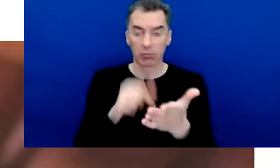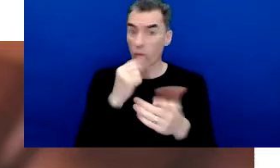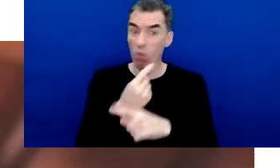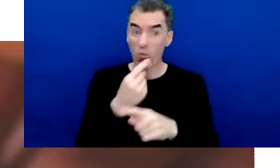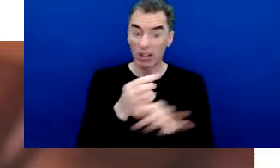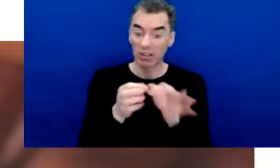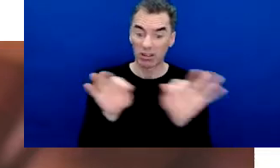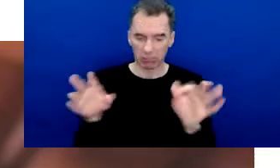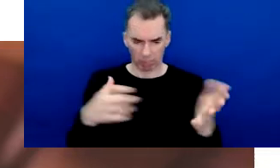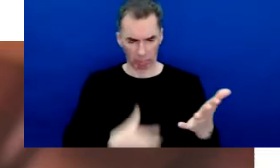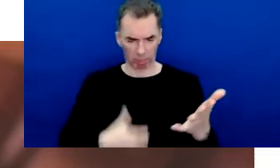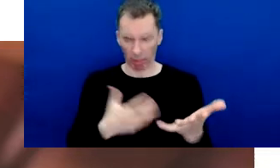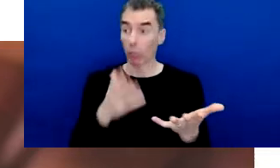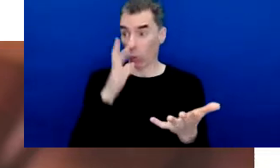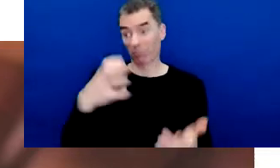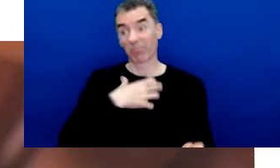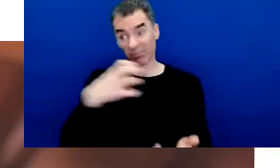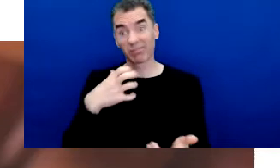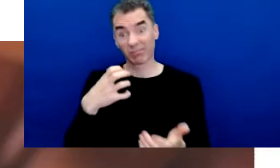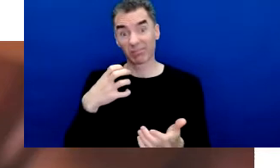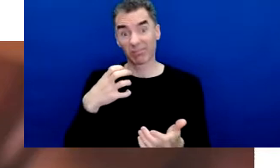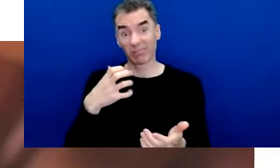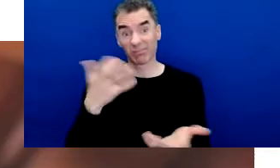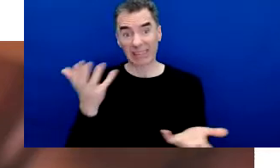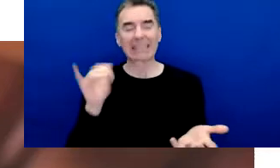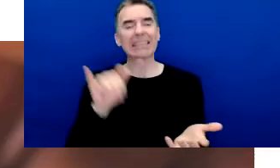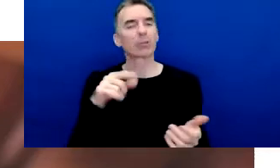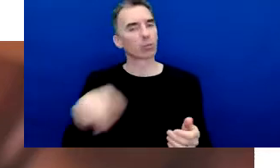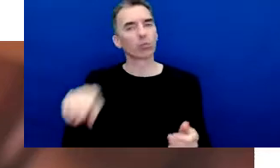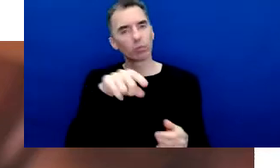we need to be proactive in setting what the expectations are again